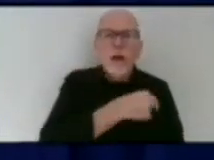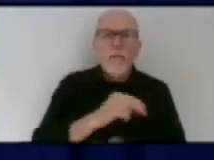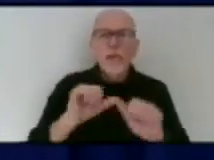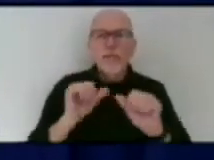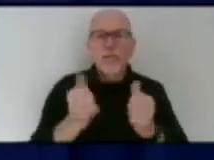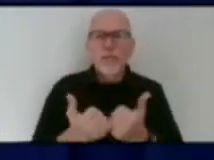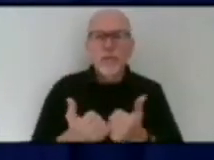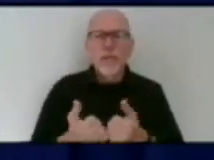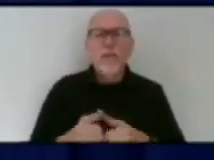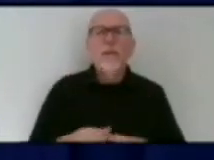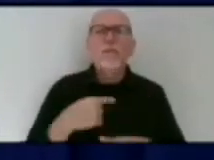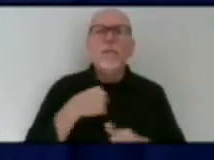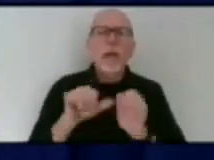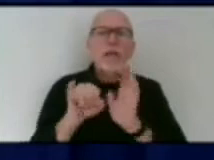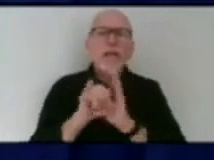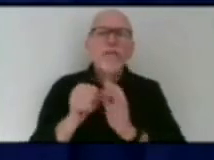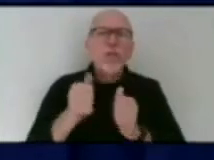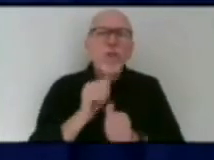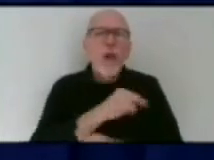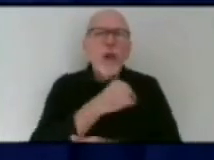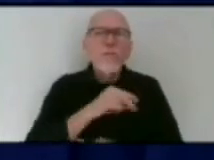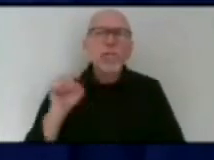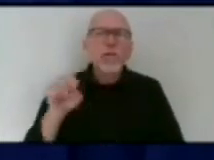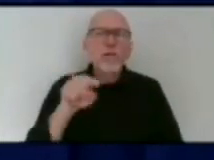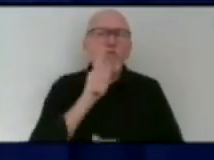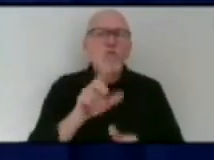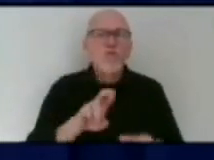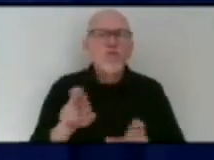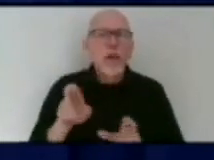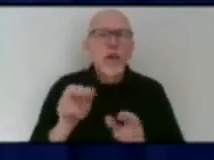Identify hospitals that are prepared to administer this infusion on an